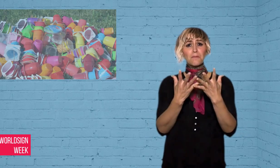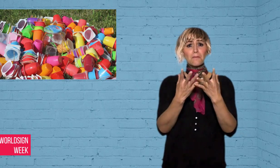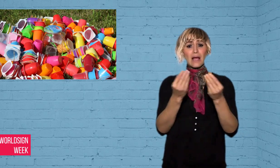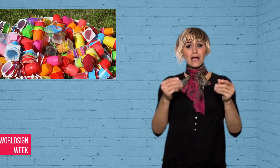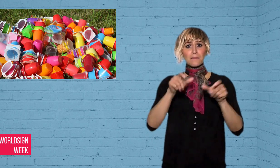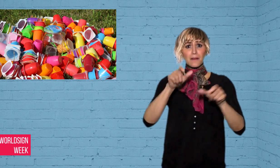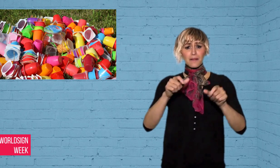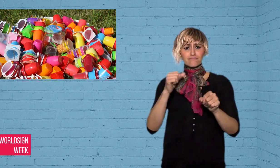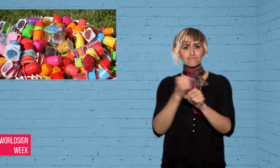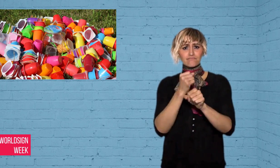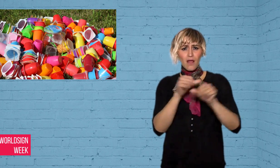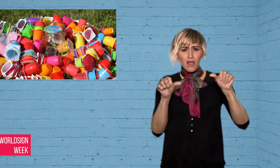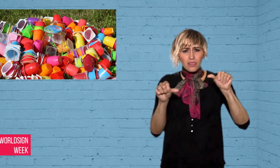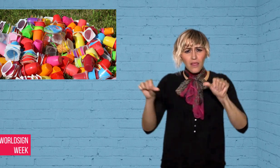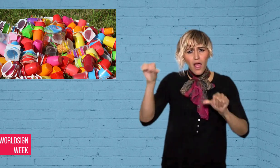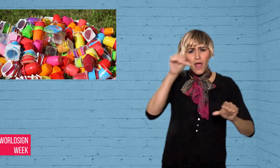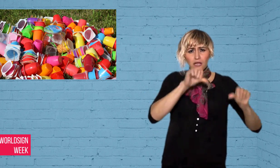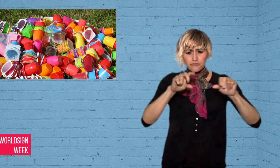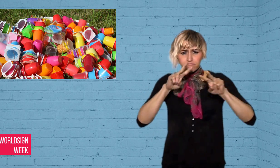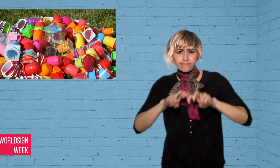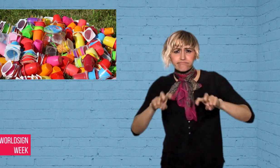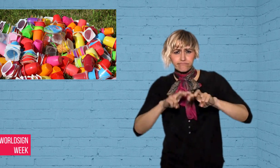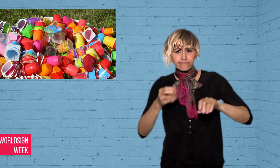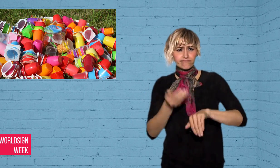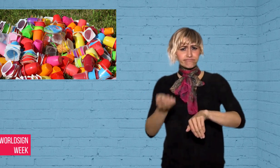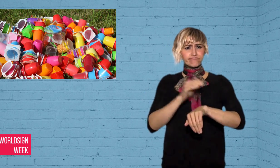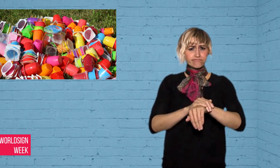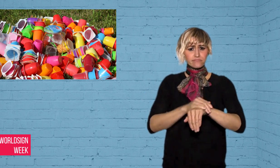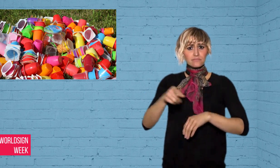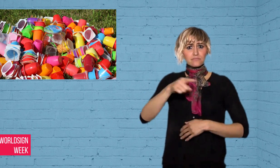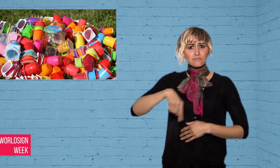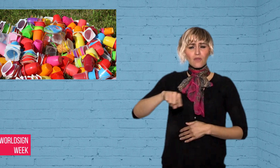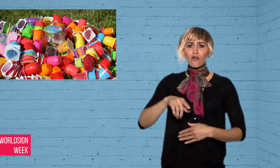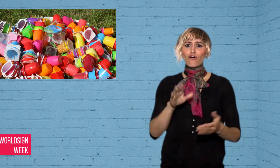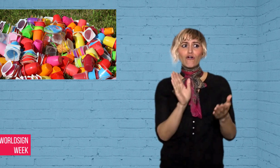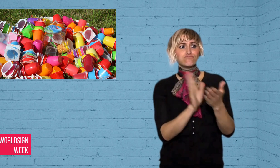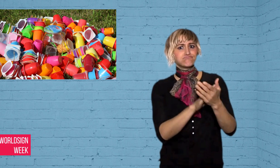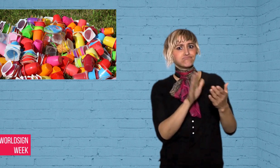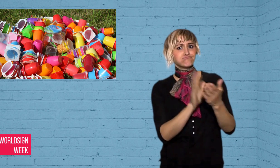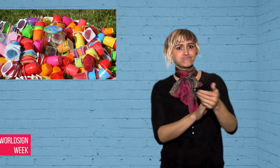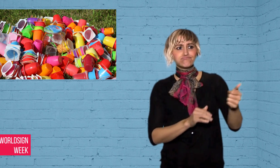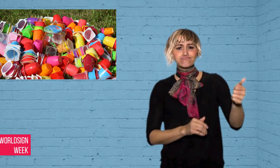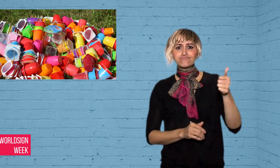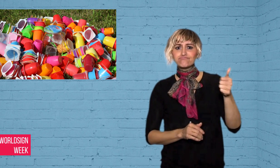Many scientists applauded the French law.